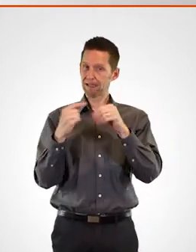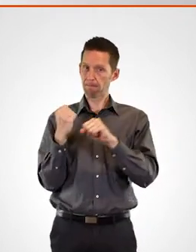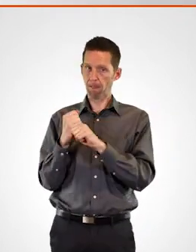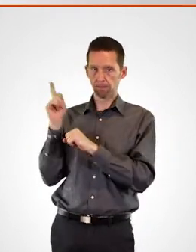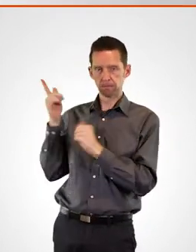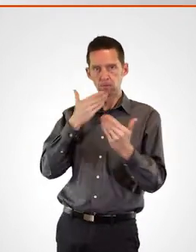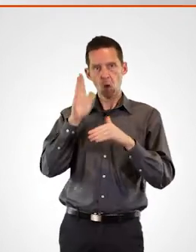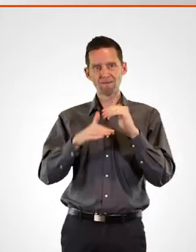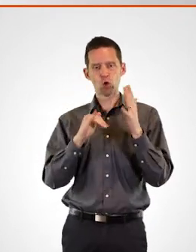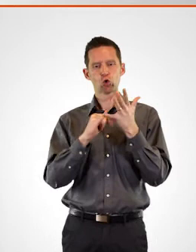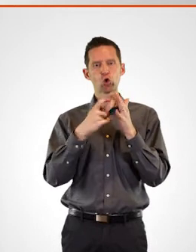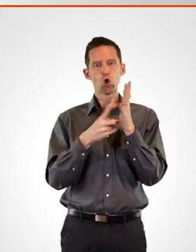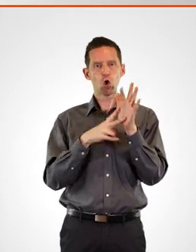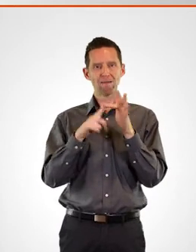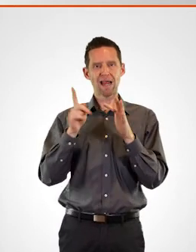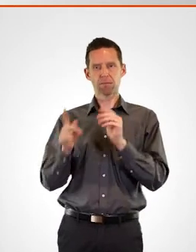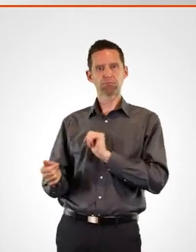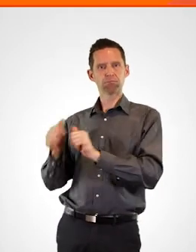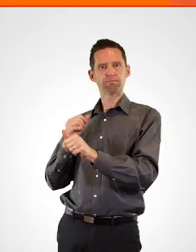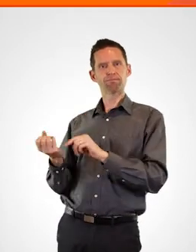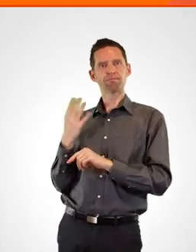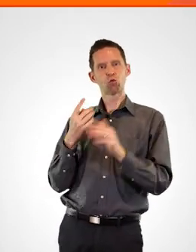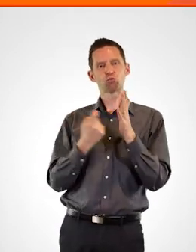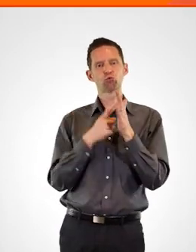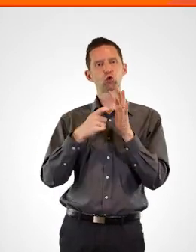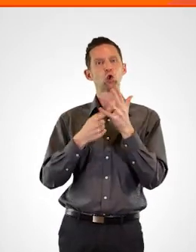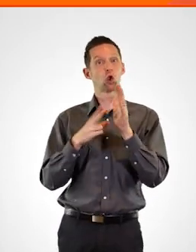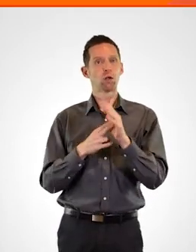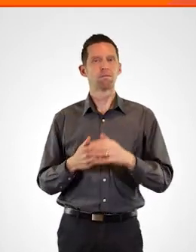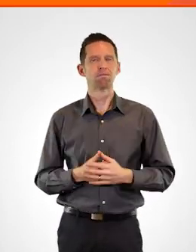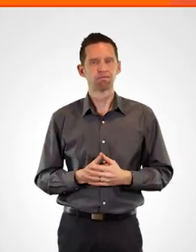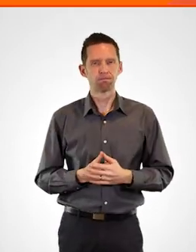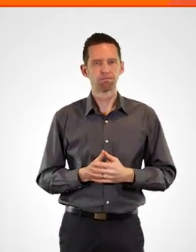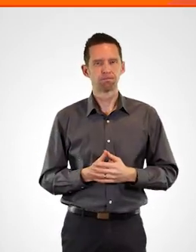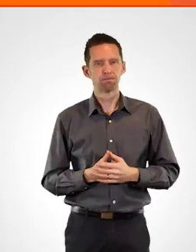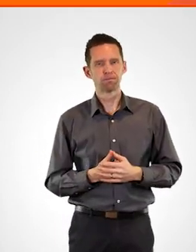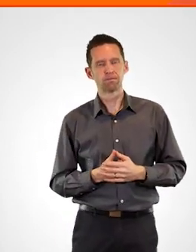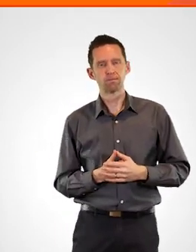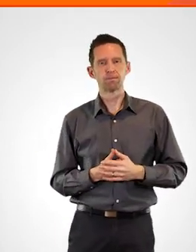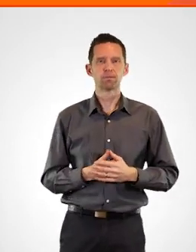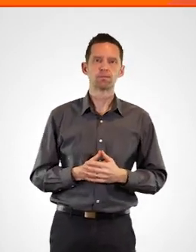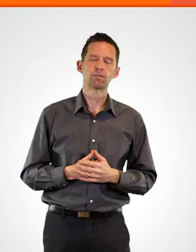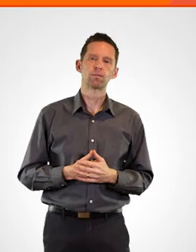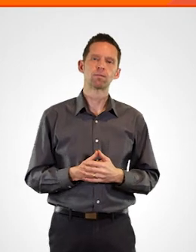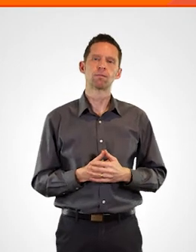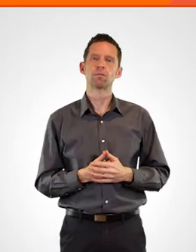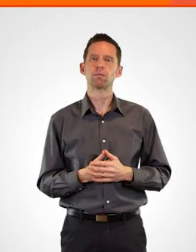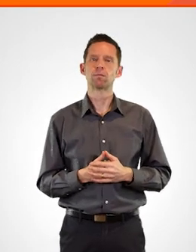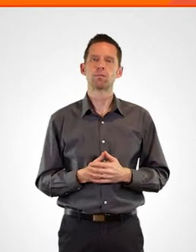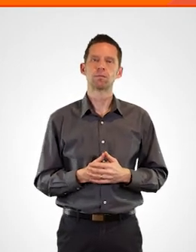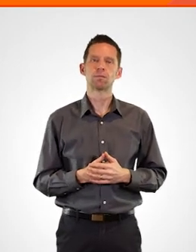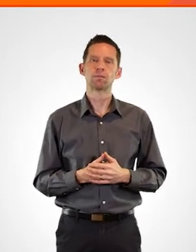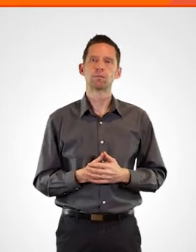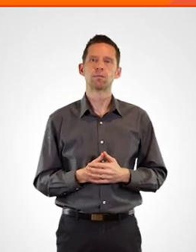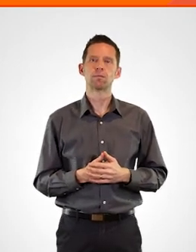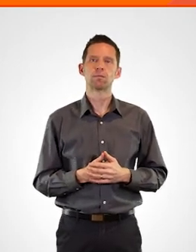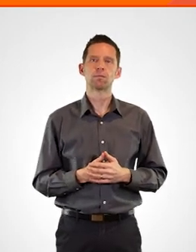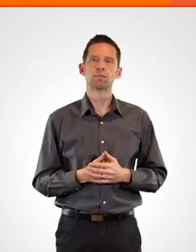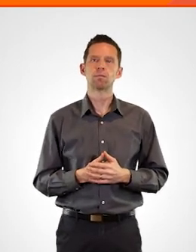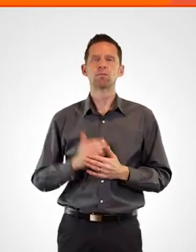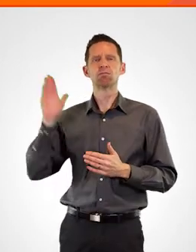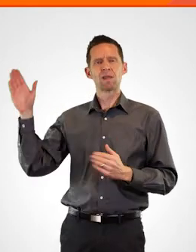and an explanation of serve and return.